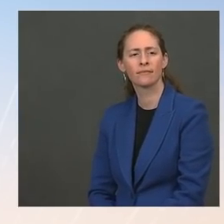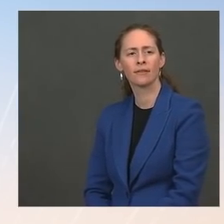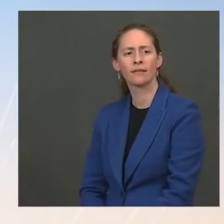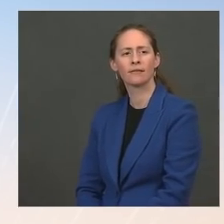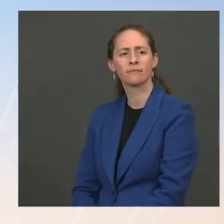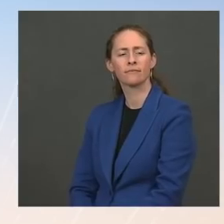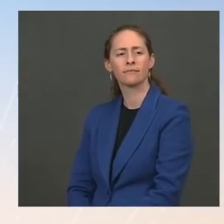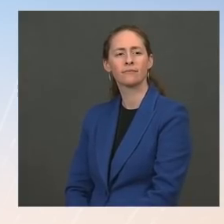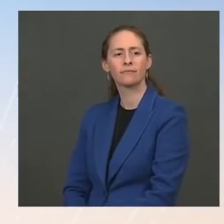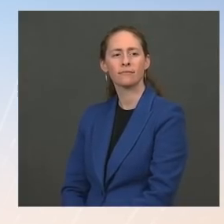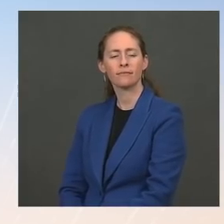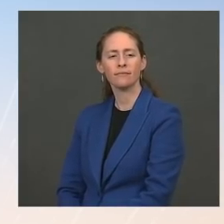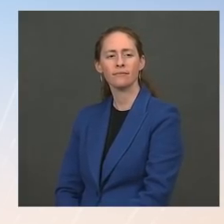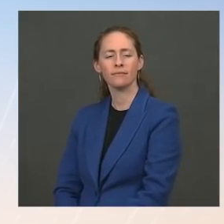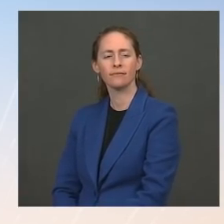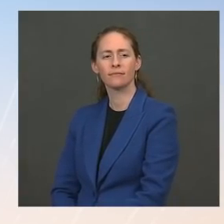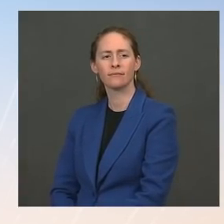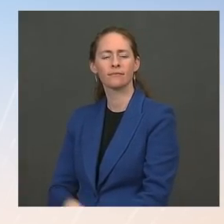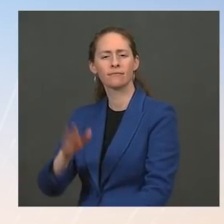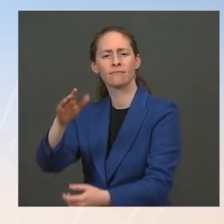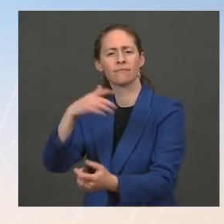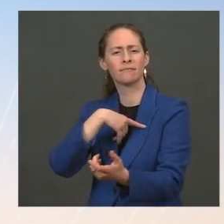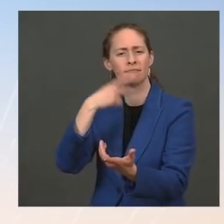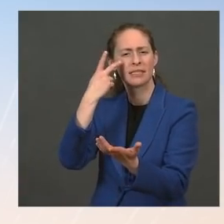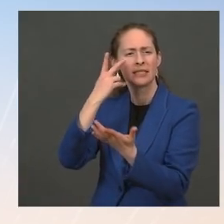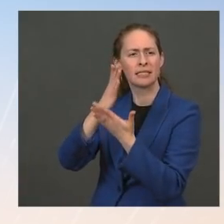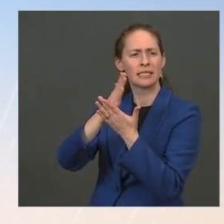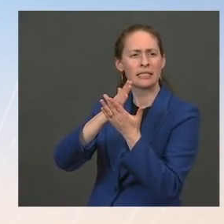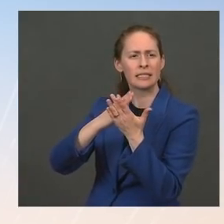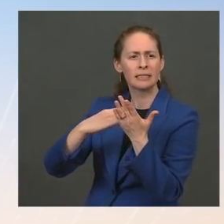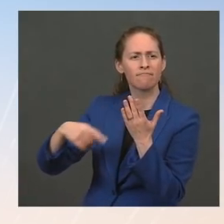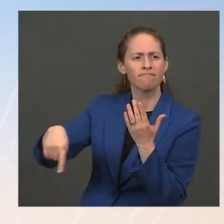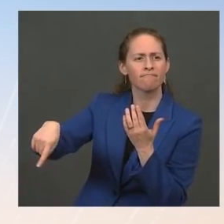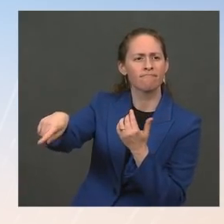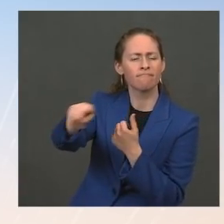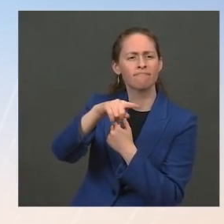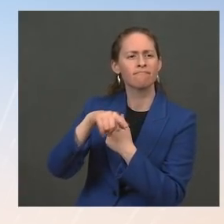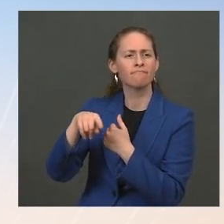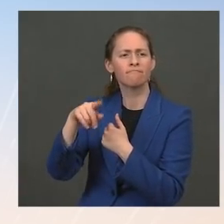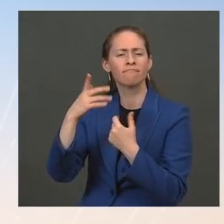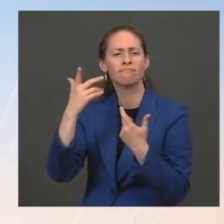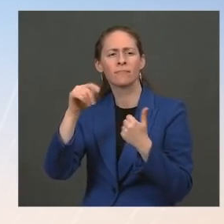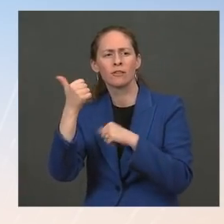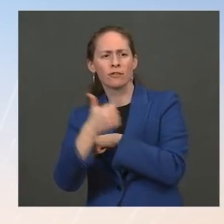And Israel's Naftali Bennett said that Iran is trying to, quote, "end sanctions in exchange for almost nothing."